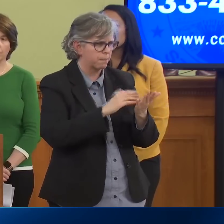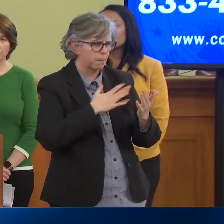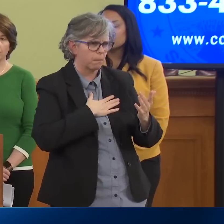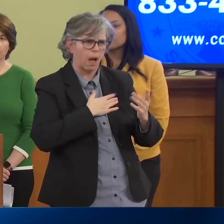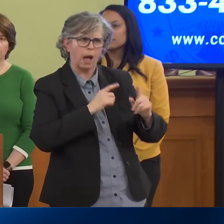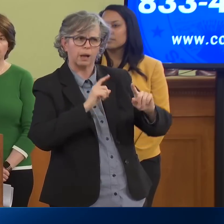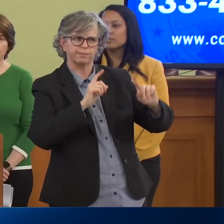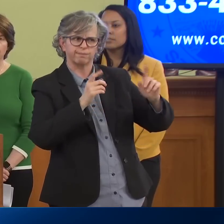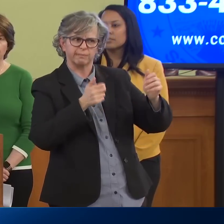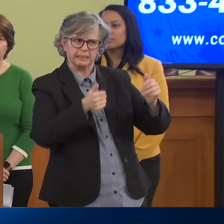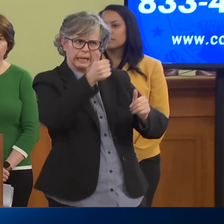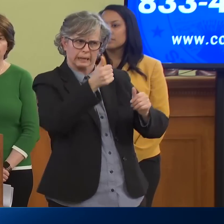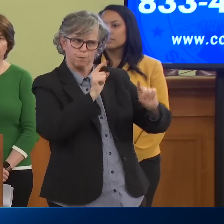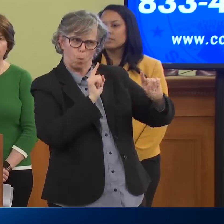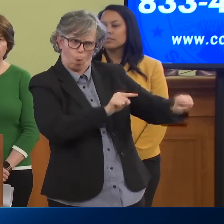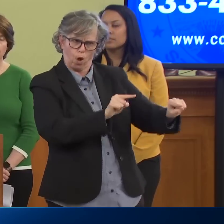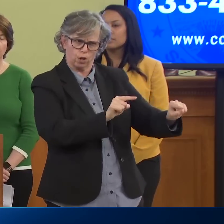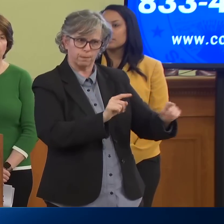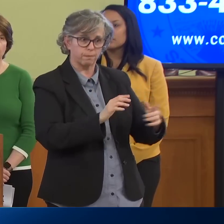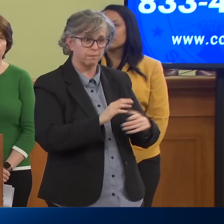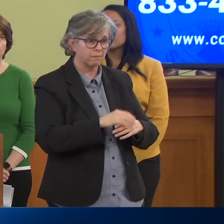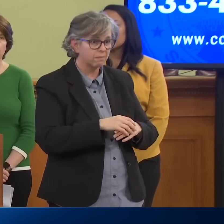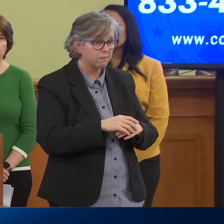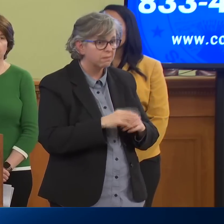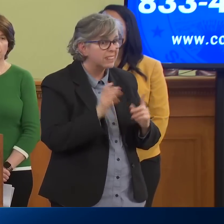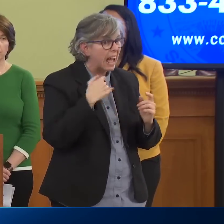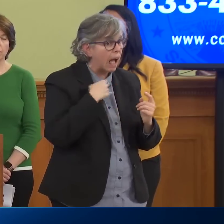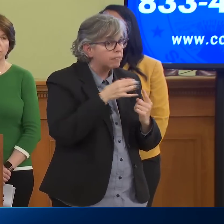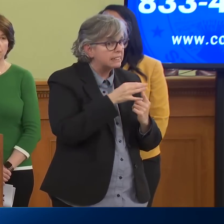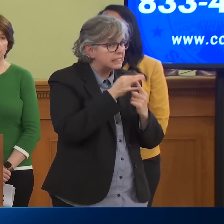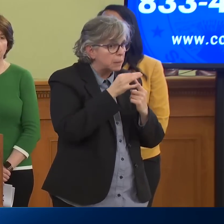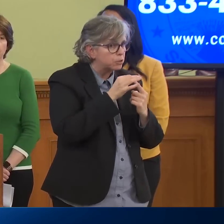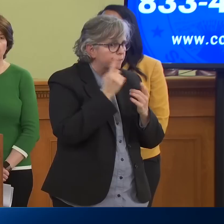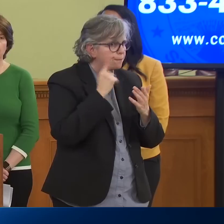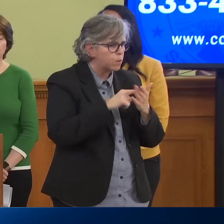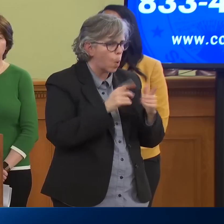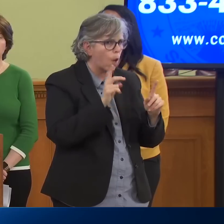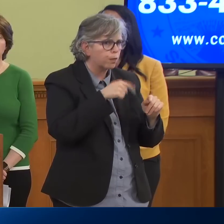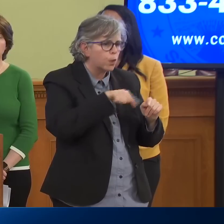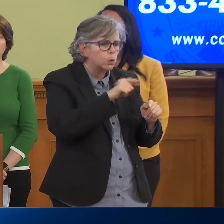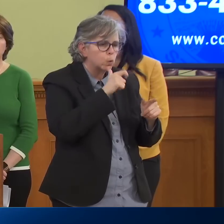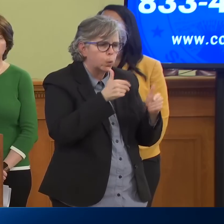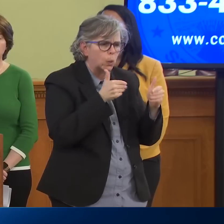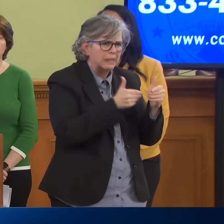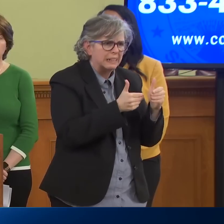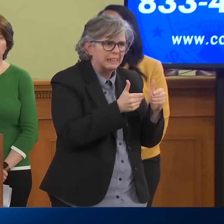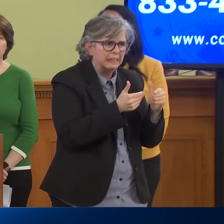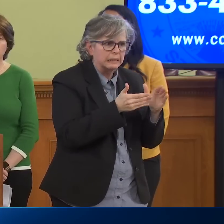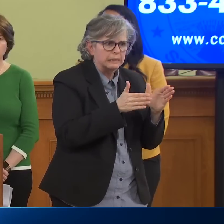WE'VE HAD SOME QUESTIONS ABOUT VISITATION, OR VISITING AT NURSING HOMES. I WANTED TO CLARIFY THE ORDER.